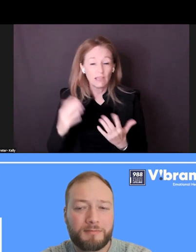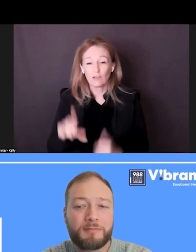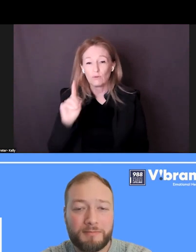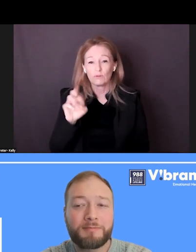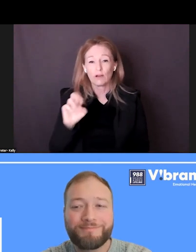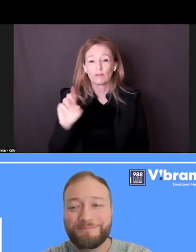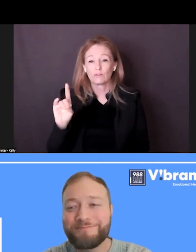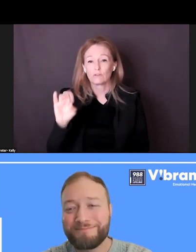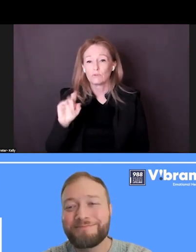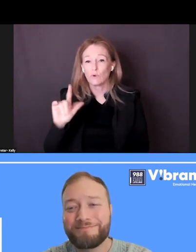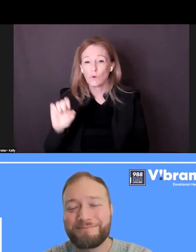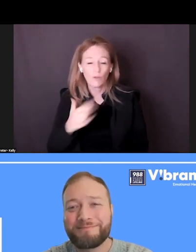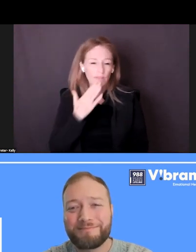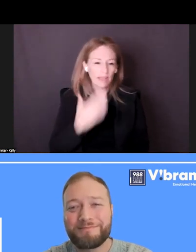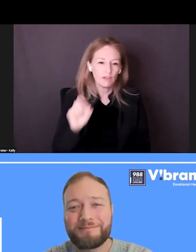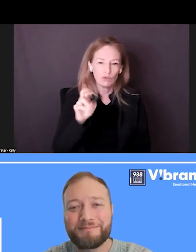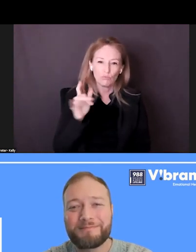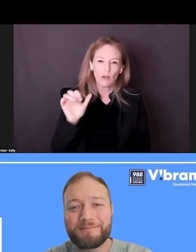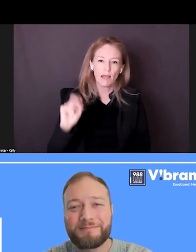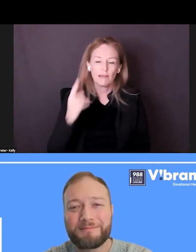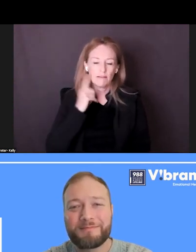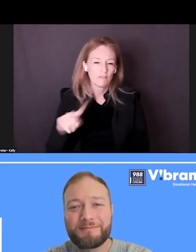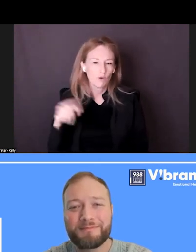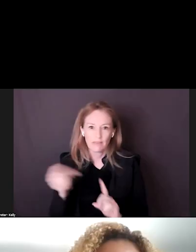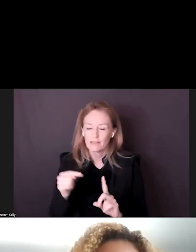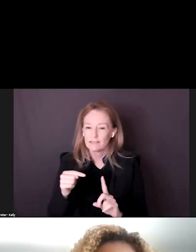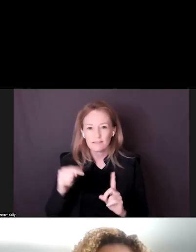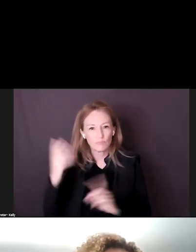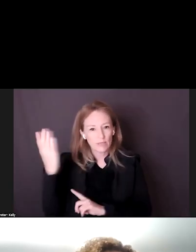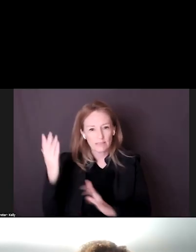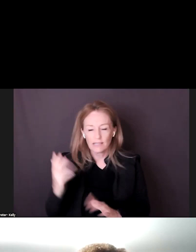THE GREAT PRESENTATION. I KNOW IT WAS VERY INFORMATIVE. CERTAINLY